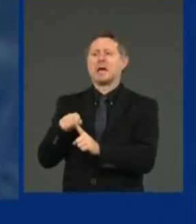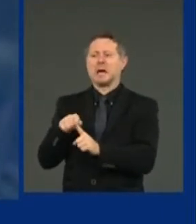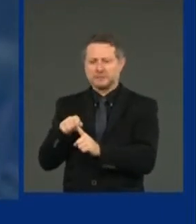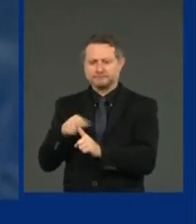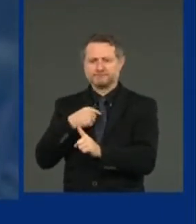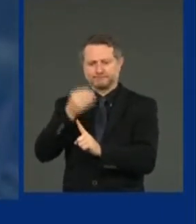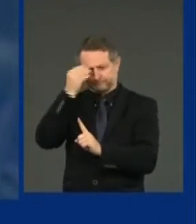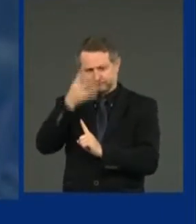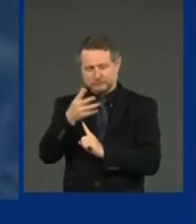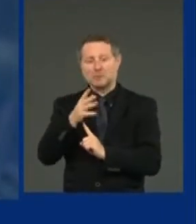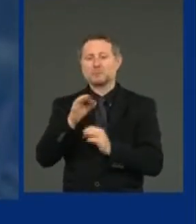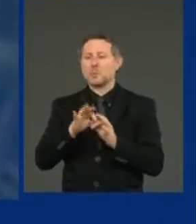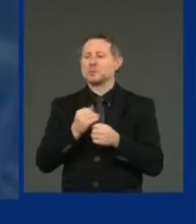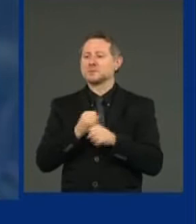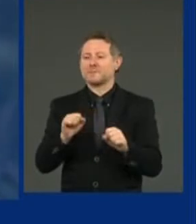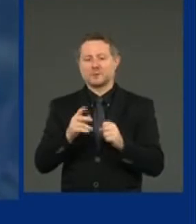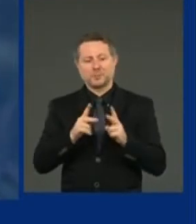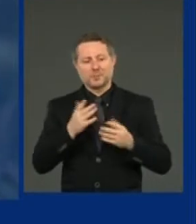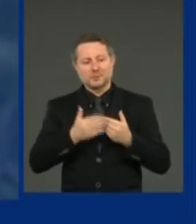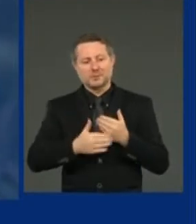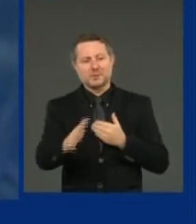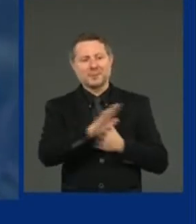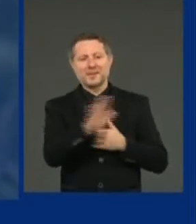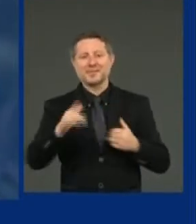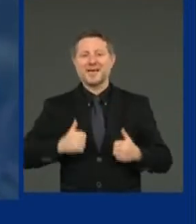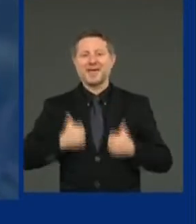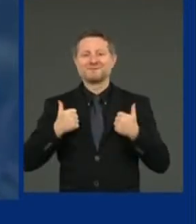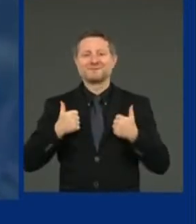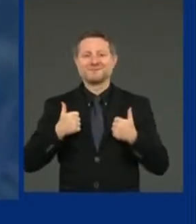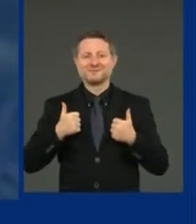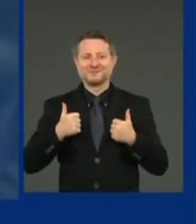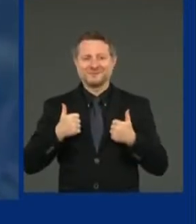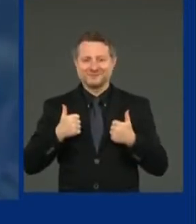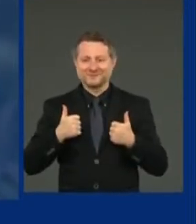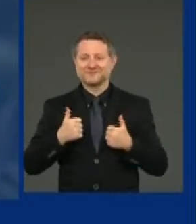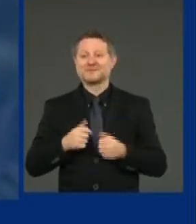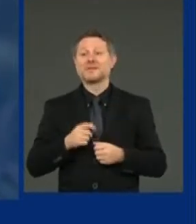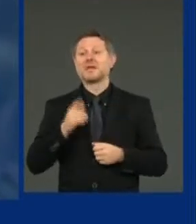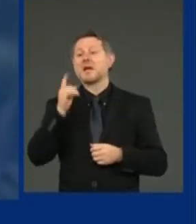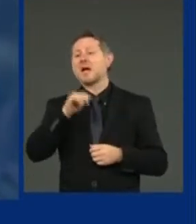HAPPENS WITH THE STAFF, IT IS A CANARY IN THE COAL MINE, OR, WHAT IS HAPPENING IN THE NURSING